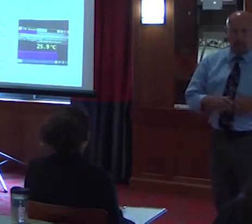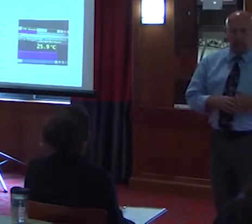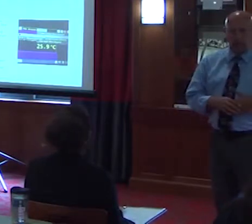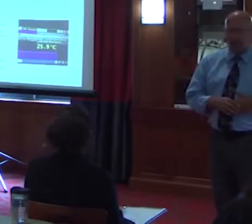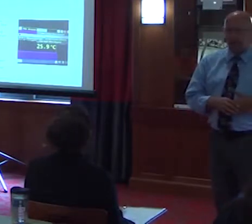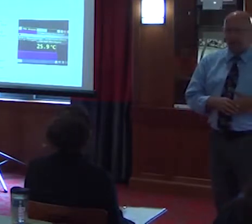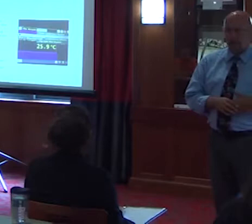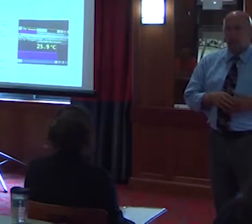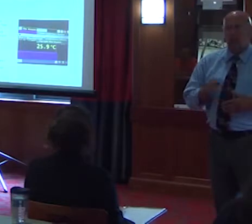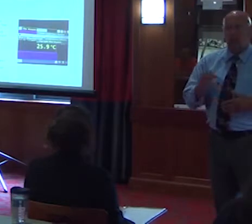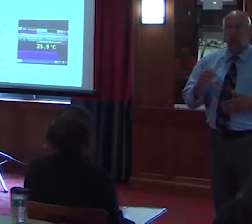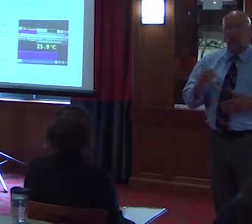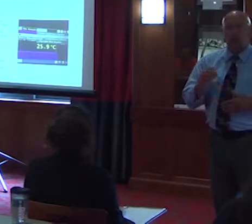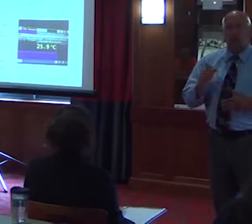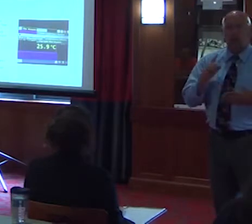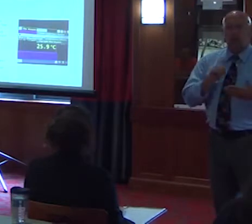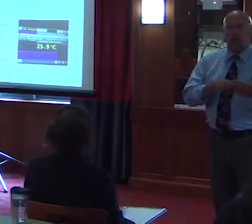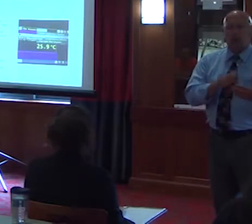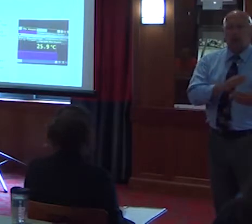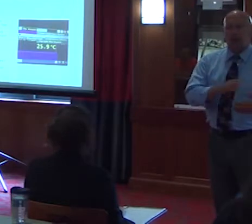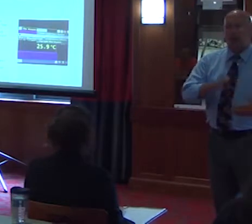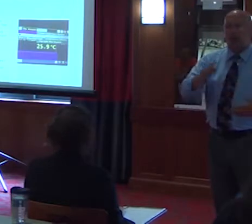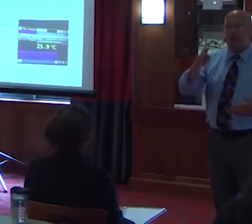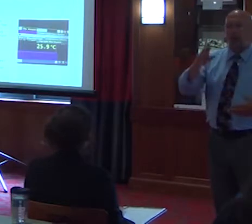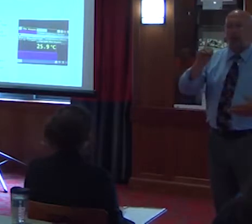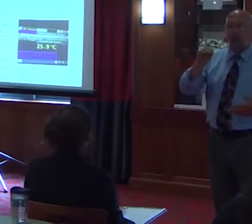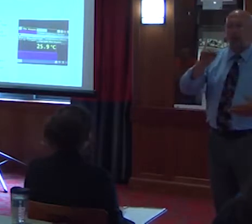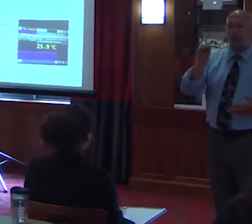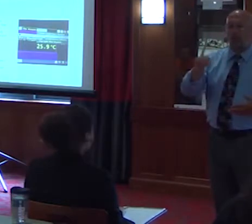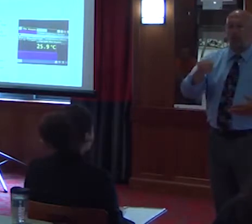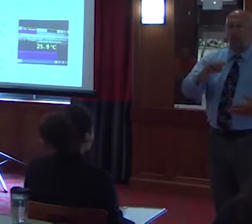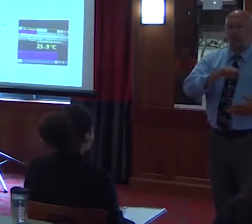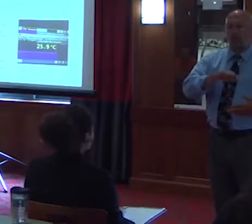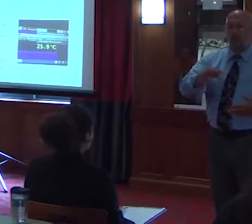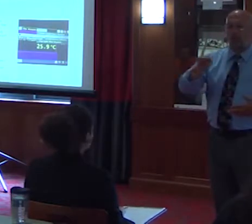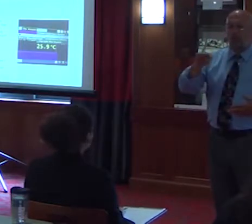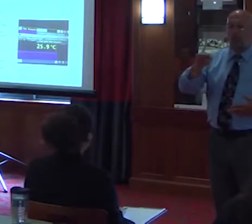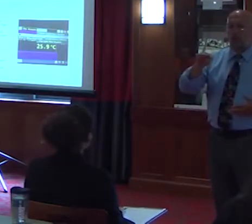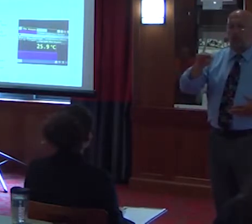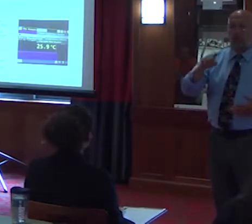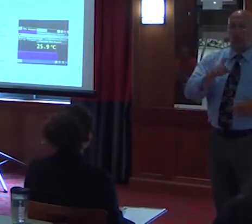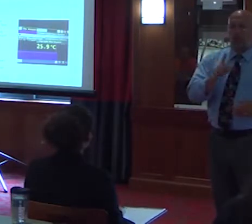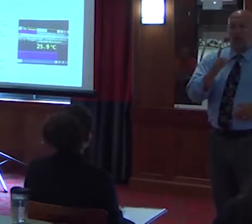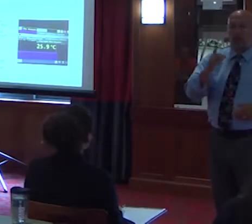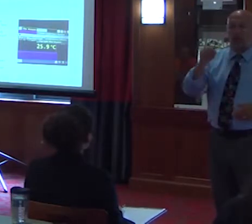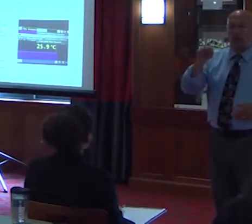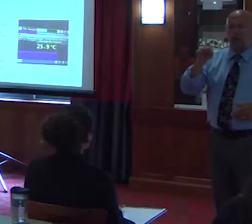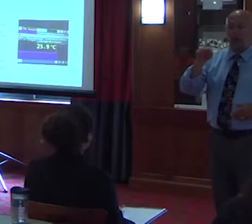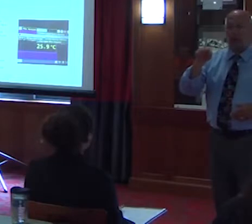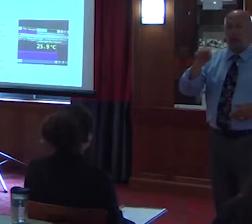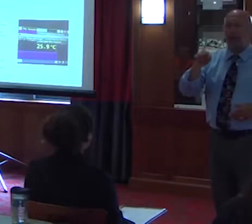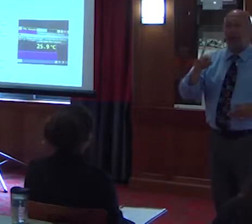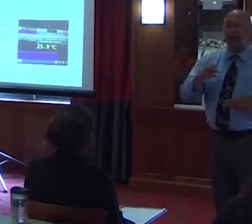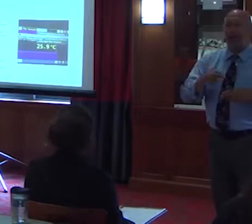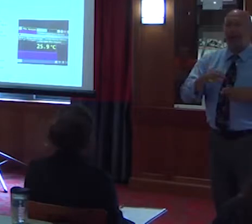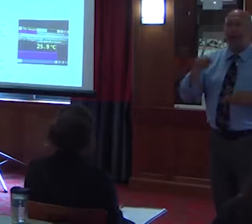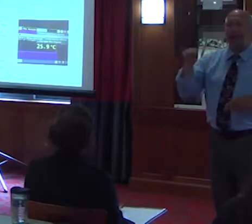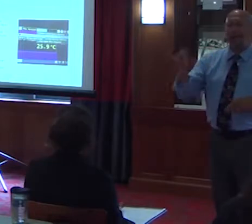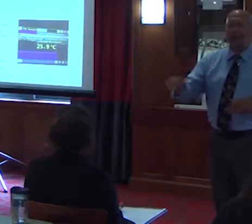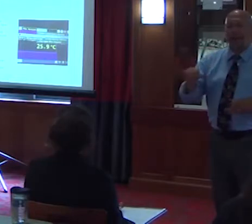So here's that for you. And so everyone can pull out their LabQuest and work together as a group. There's a keyboard interface on the top left corner if you have the keyboard. [Woman] I have the one without it and I'm the only one here. Well, would you prefer to work with a keyboard